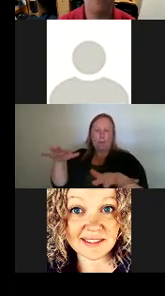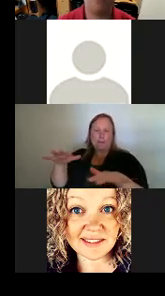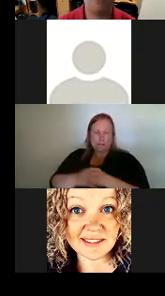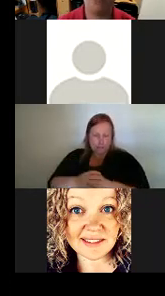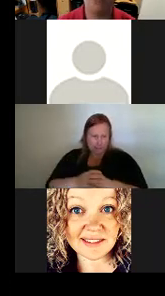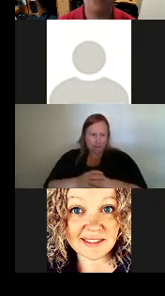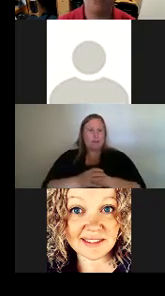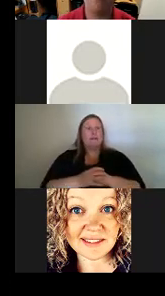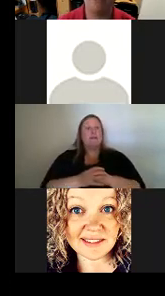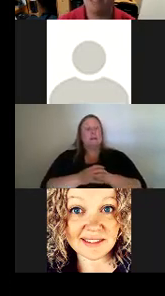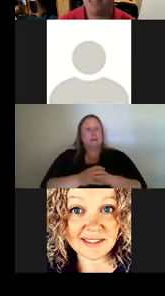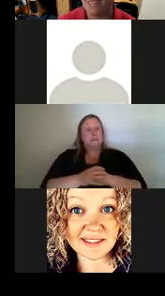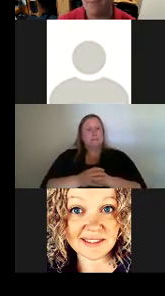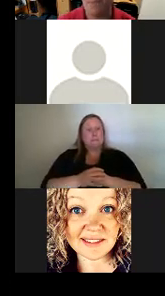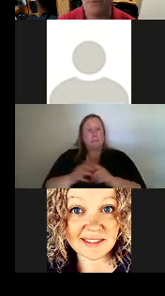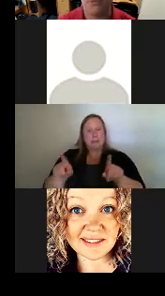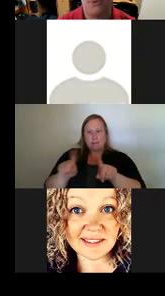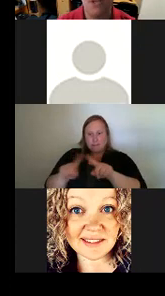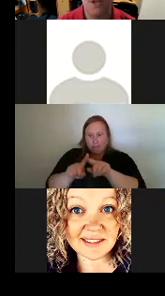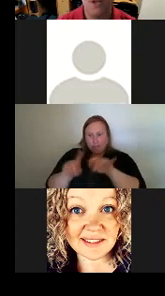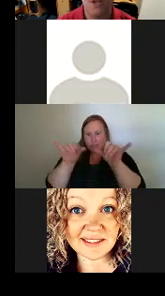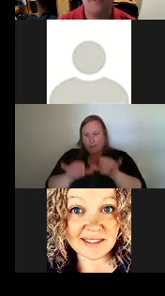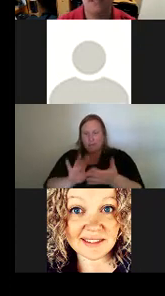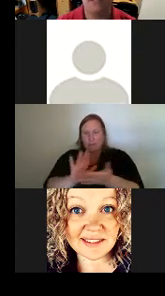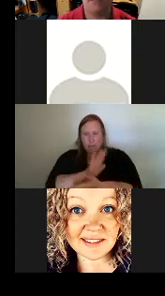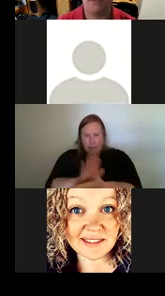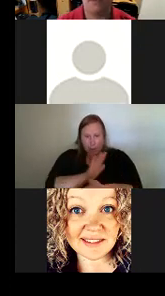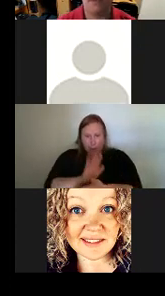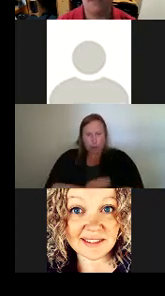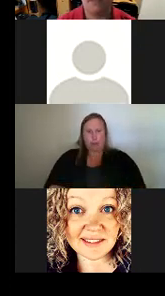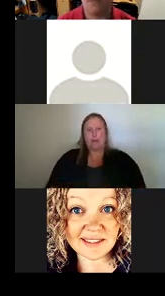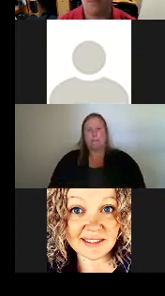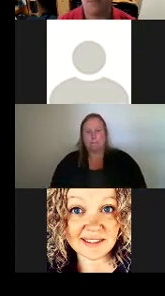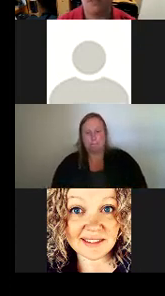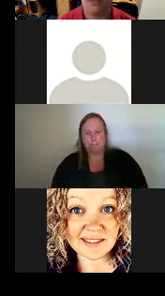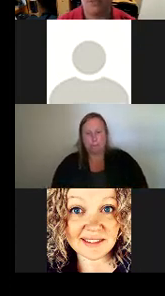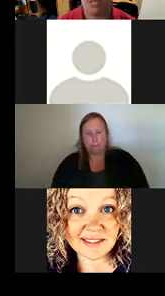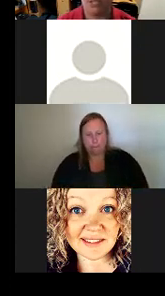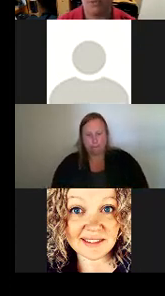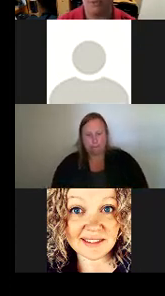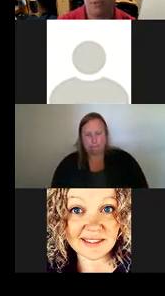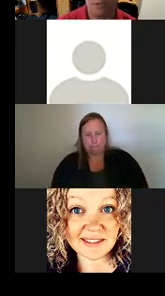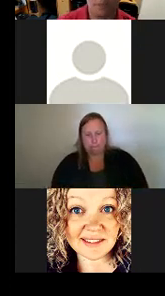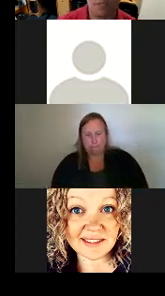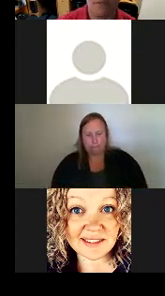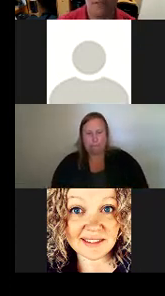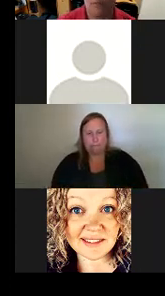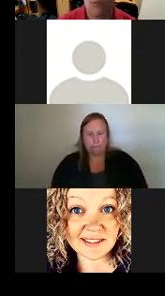ALSO, THE DIFFERENT SIZES OF PAPER, SO OFTEN WITH MANY OF THE EMBOSSERS YOU WILL NEED TO USE A SPECIFIC WEIGHT OF